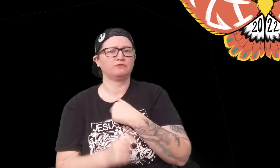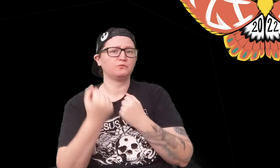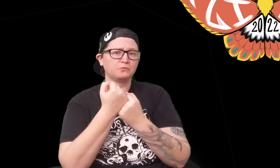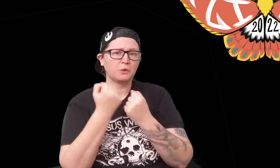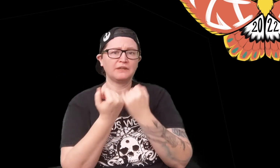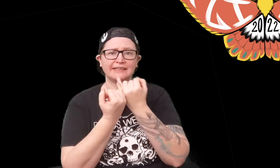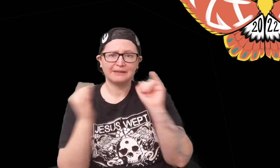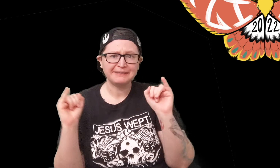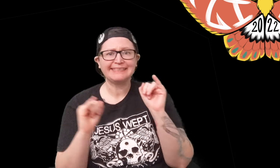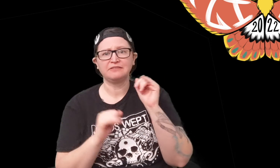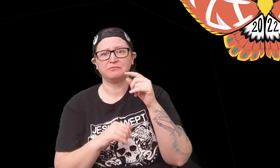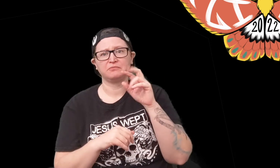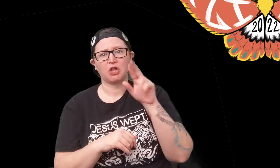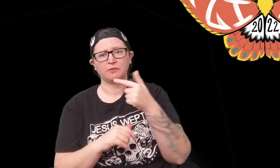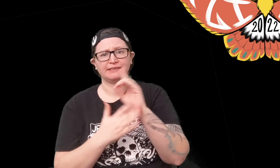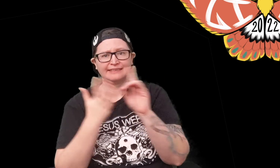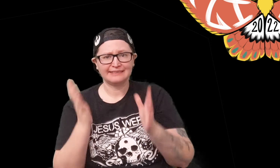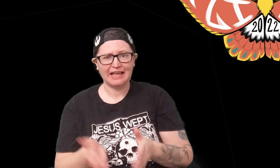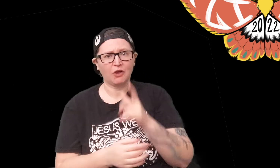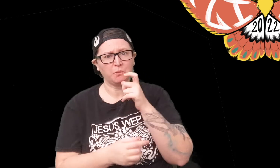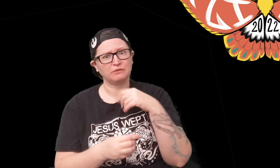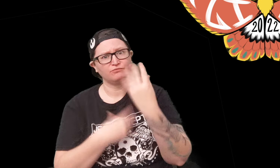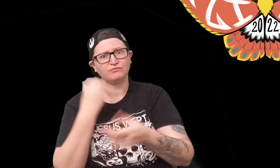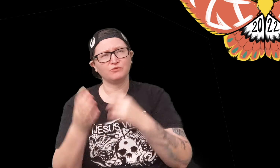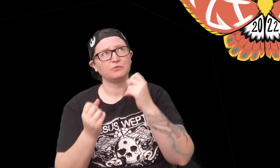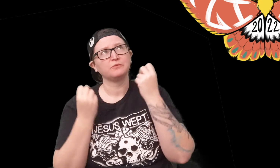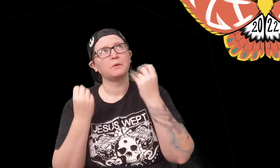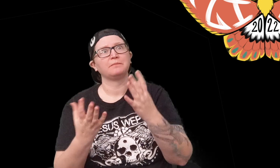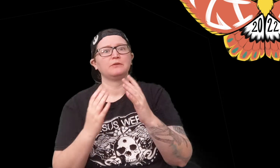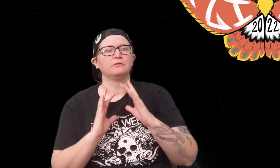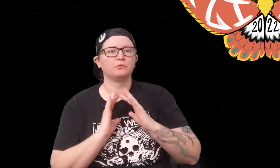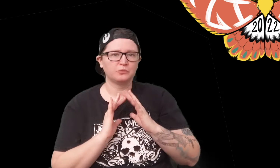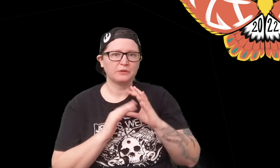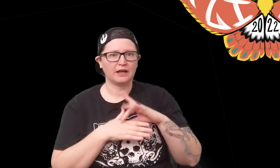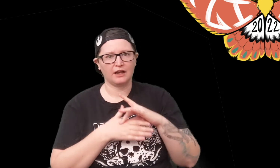it's really important for us to to support independent designers and artists they give